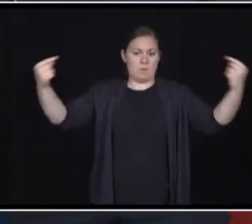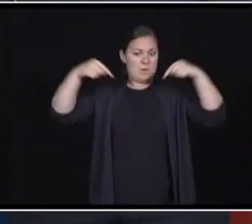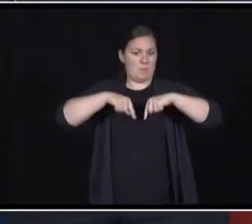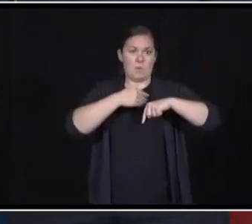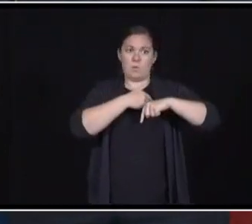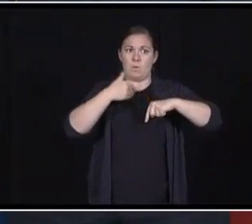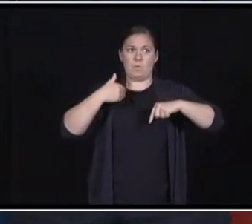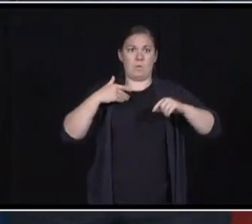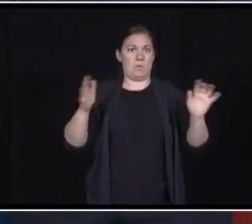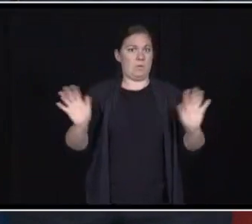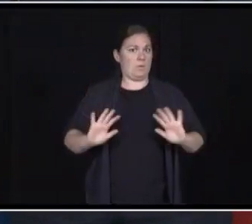committees I just mentioned?